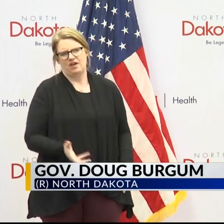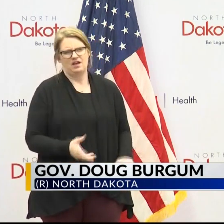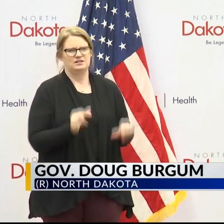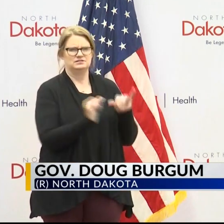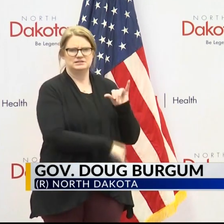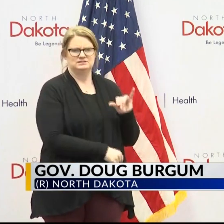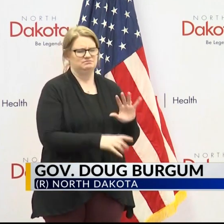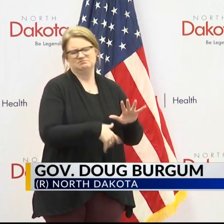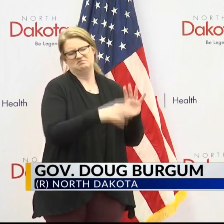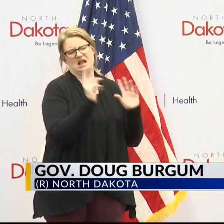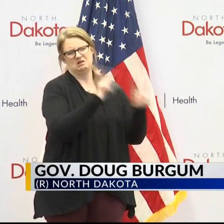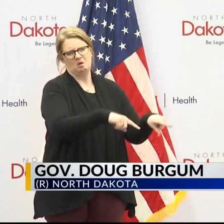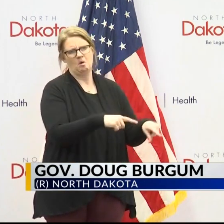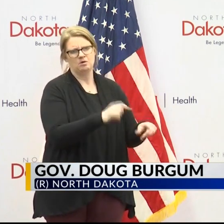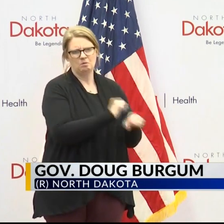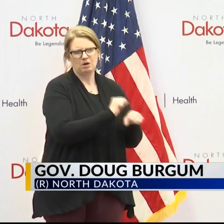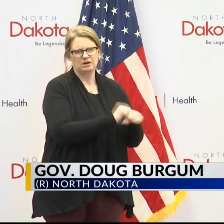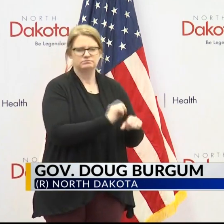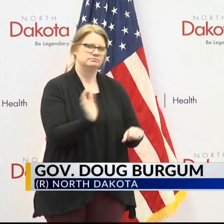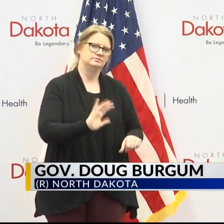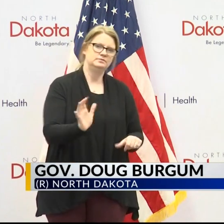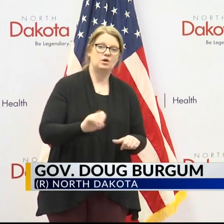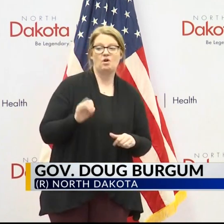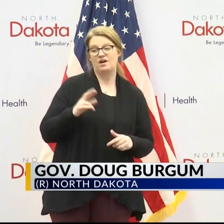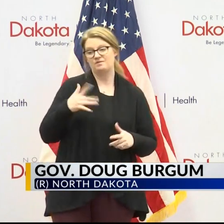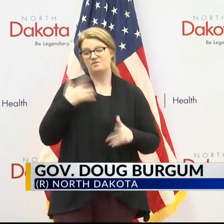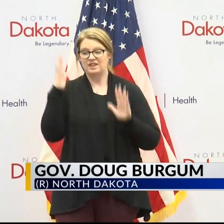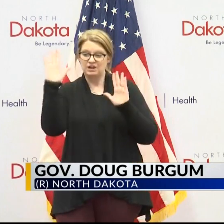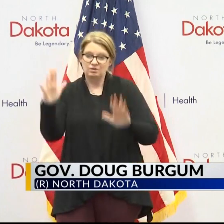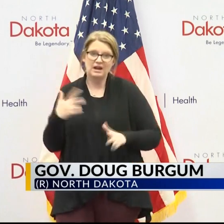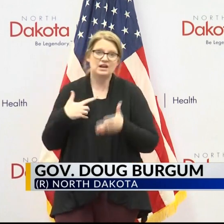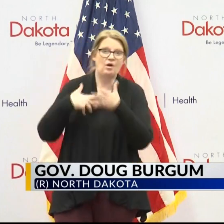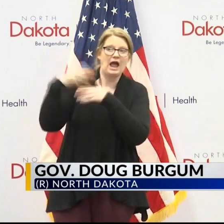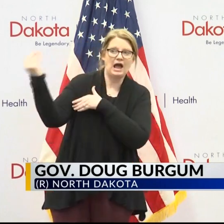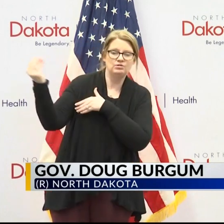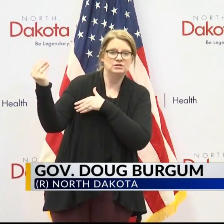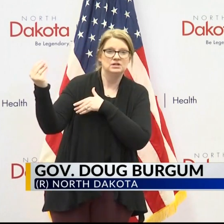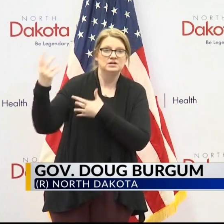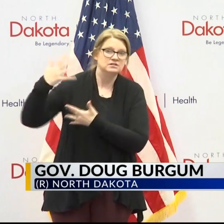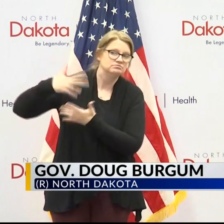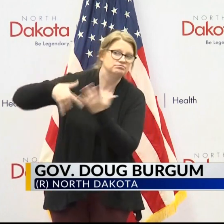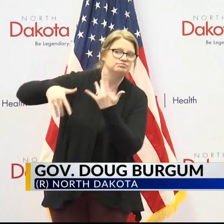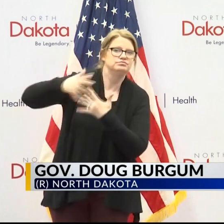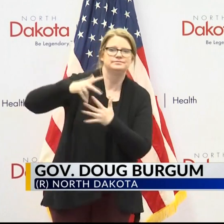YOU ARE NOT FEELING WELL, THIS IS THE TIME WERE NORTH DAKOTA TOUGH AND STAY HOME AND WHETHER